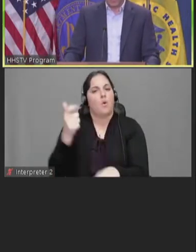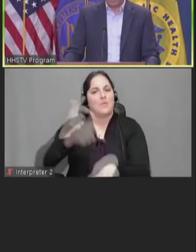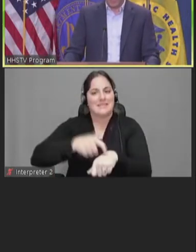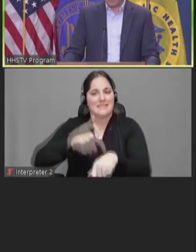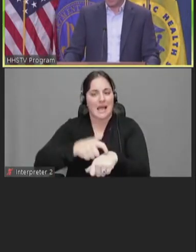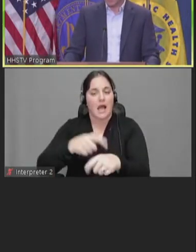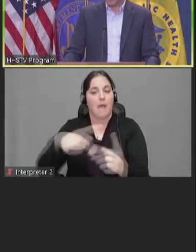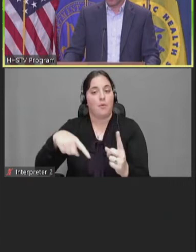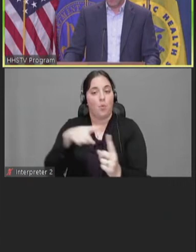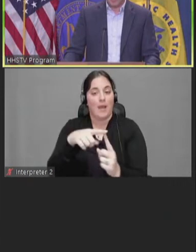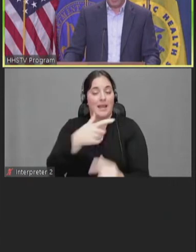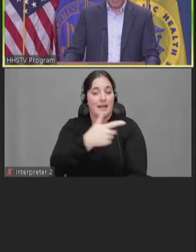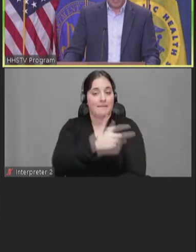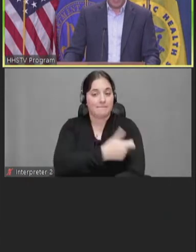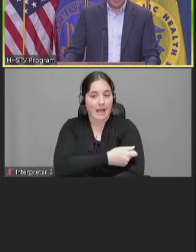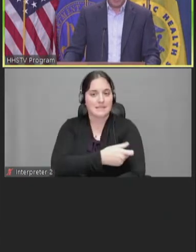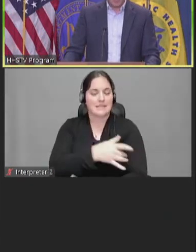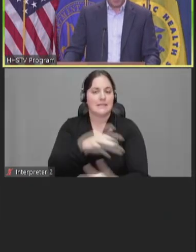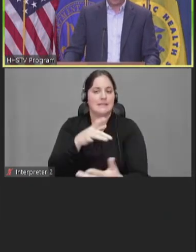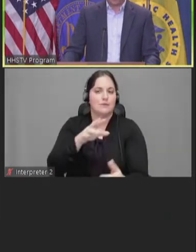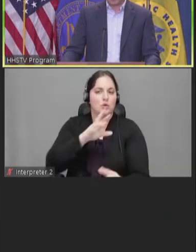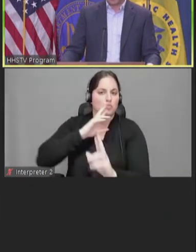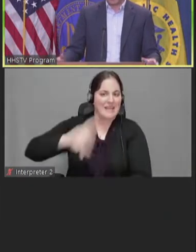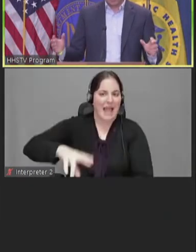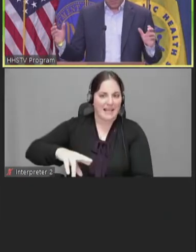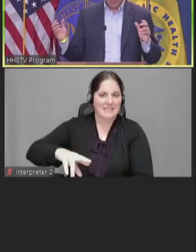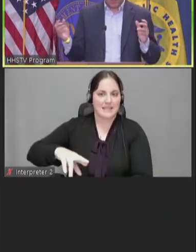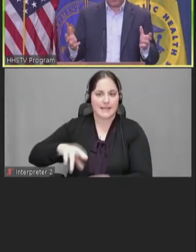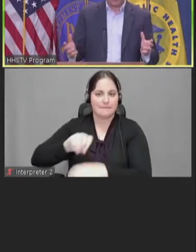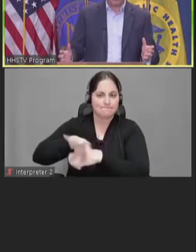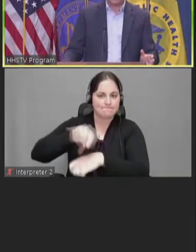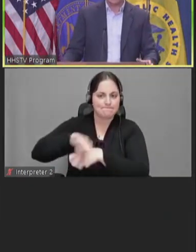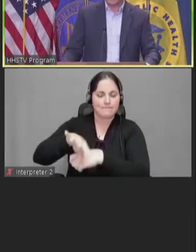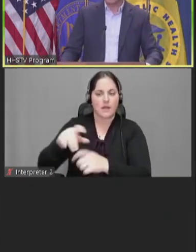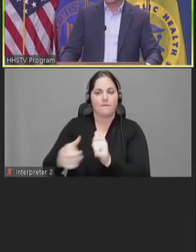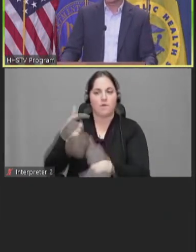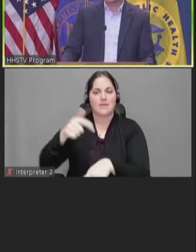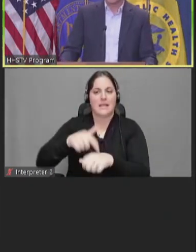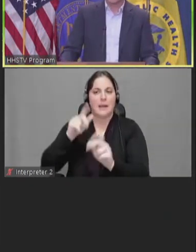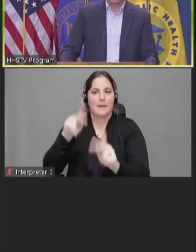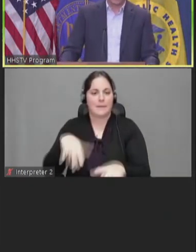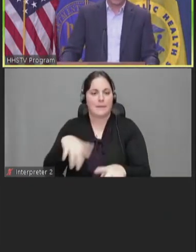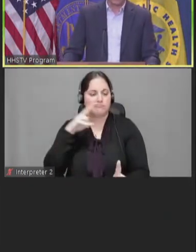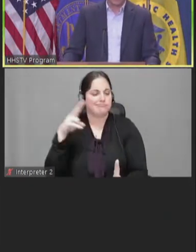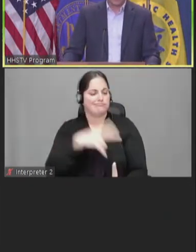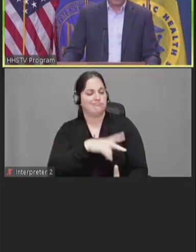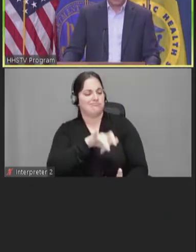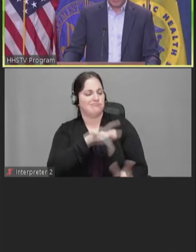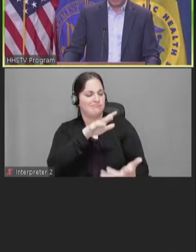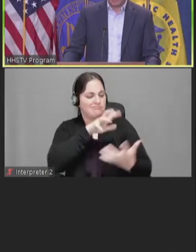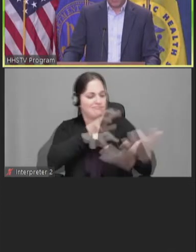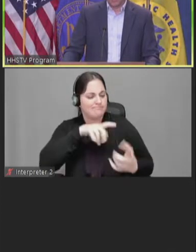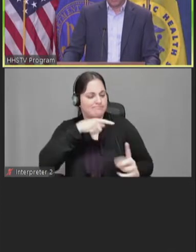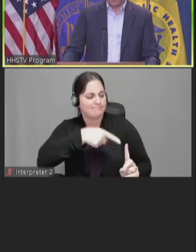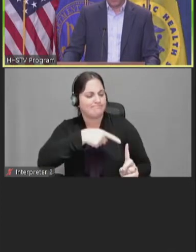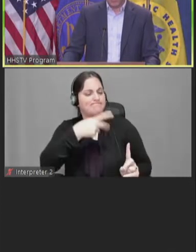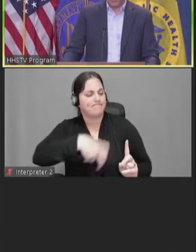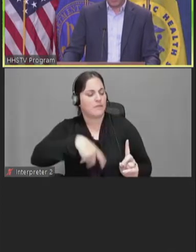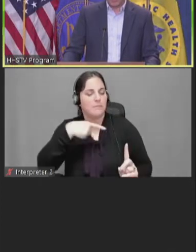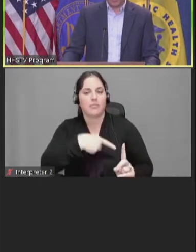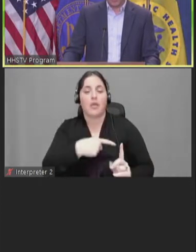a vaccine is reactogenic, people first look at the adjuvant, and that could be, you know,